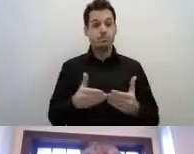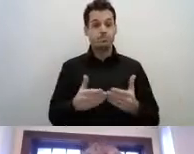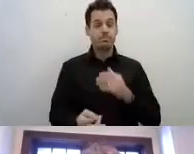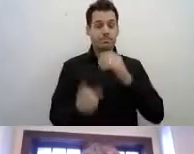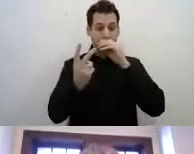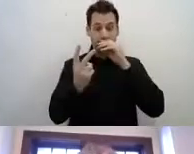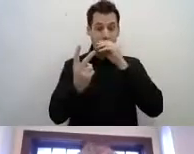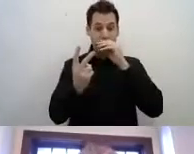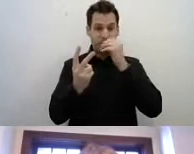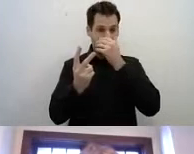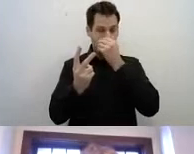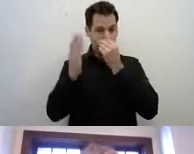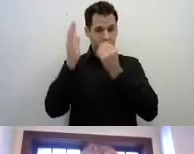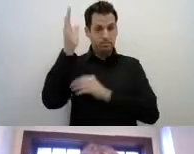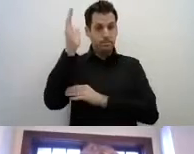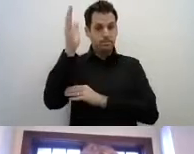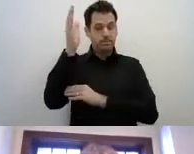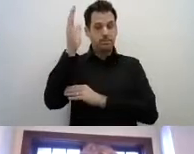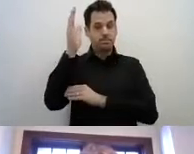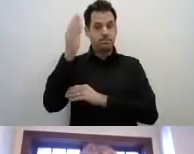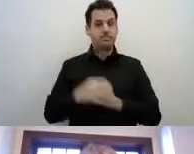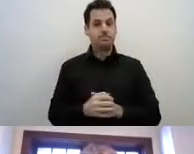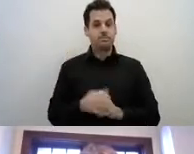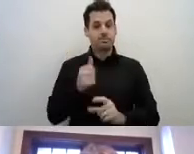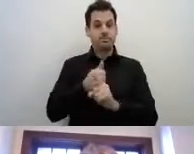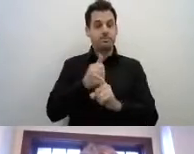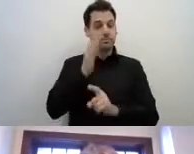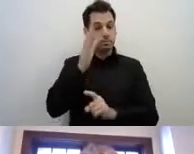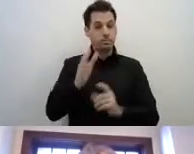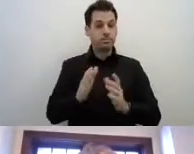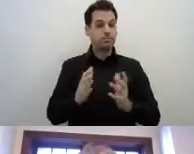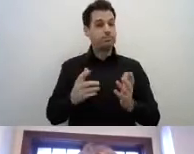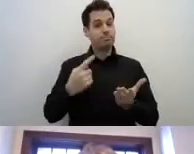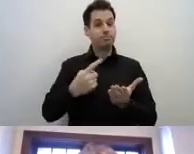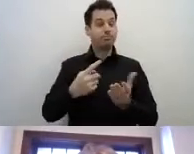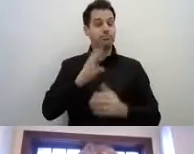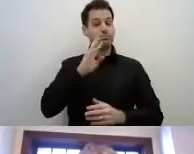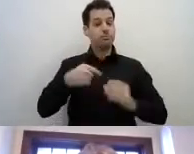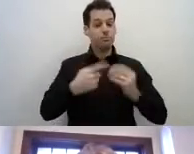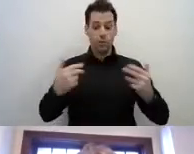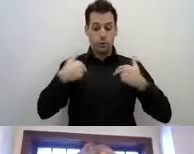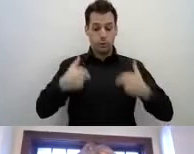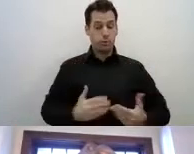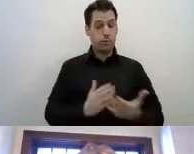uh presenters who will give you an overview of the human rights and accessibility laws that